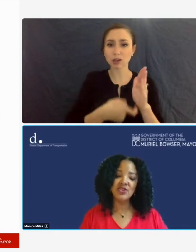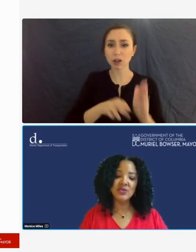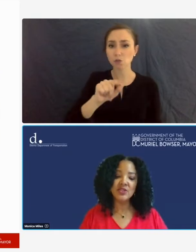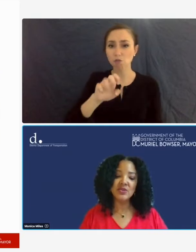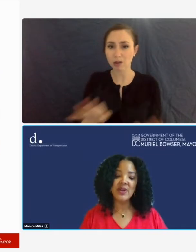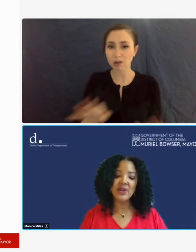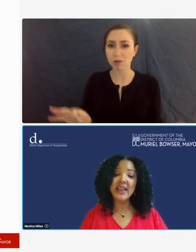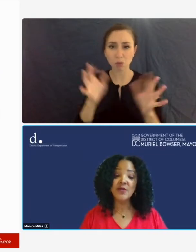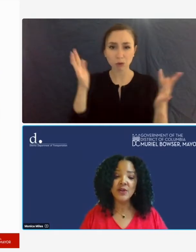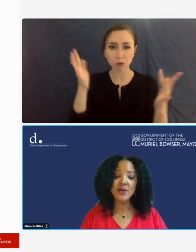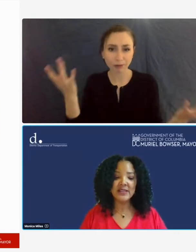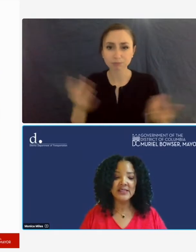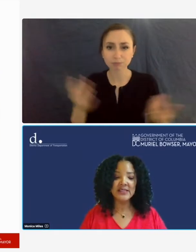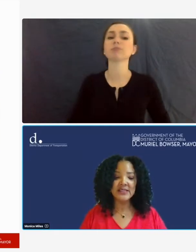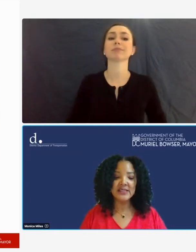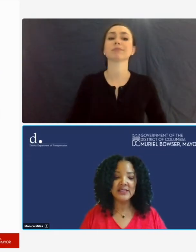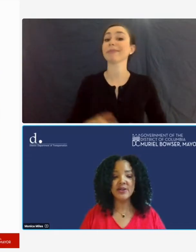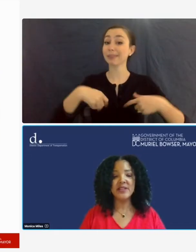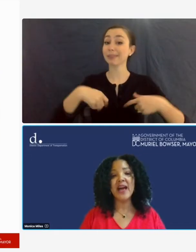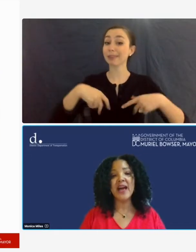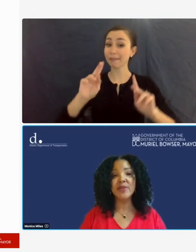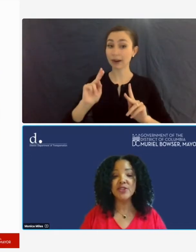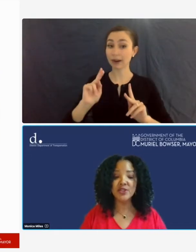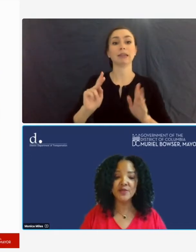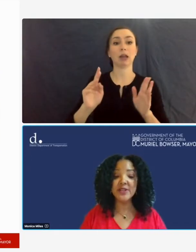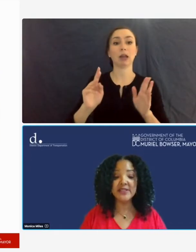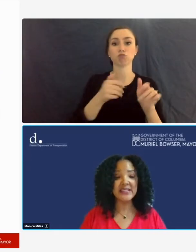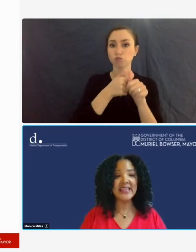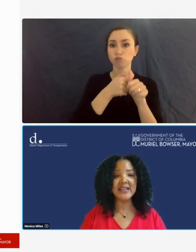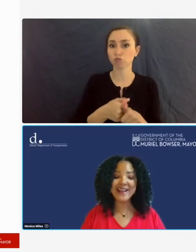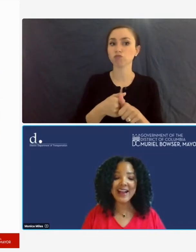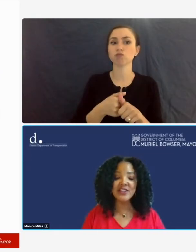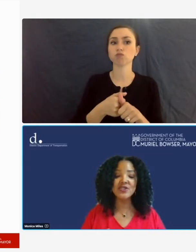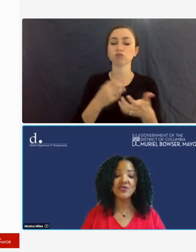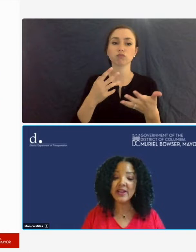to account for costs that are incurred in the operation of your business that are not directly